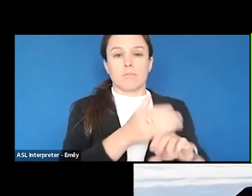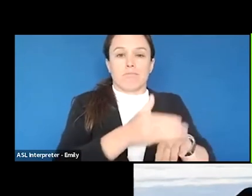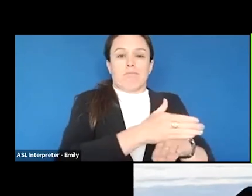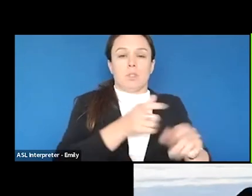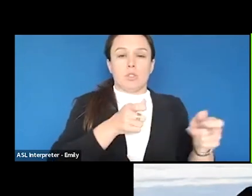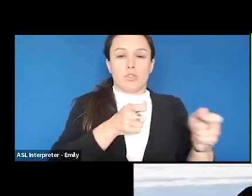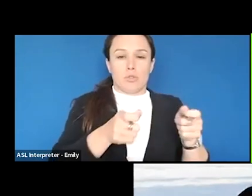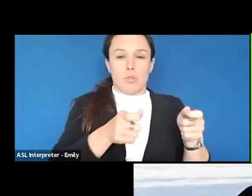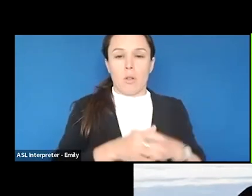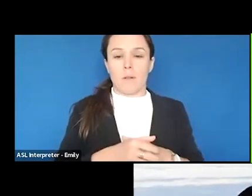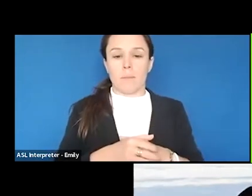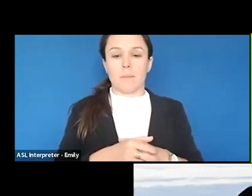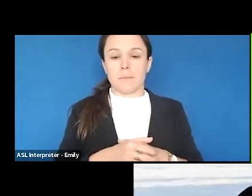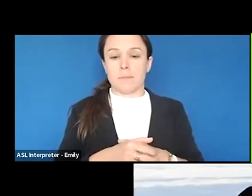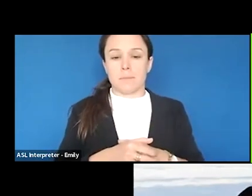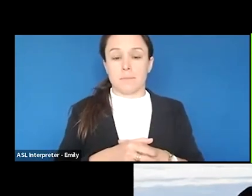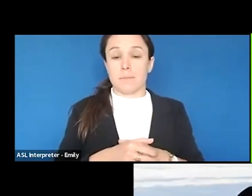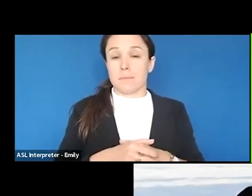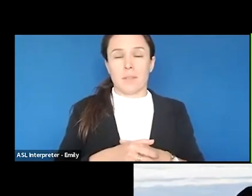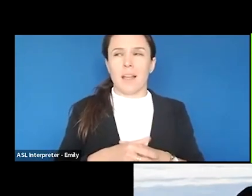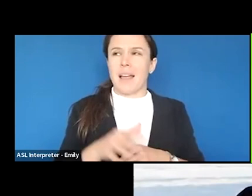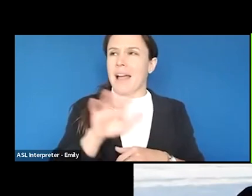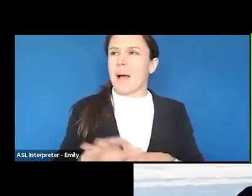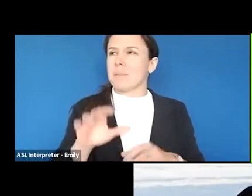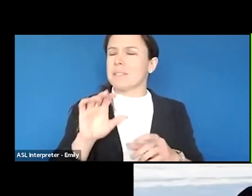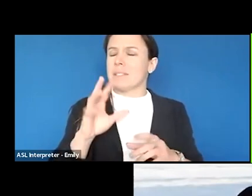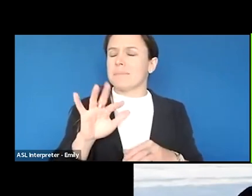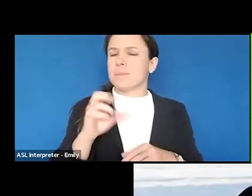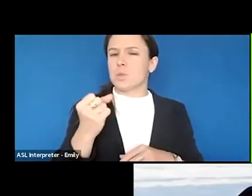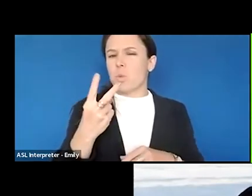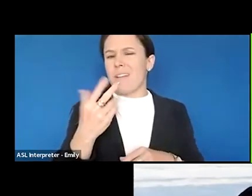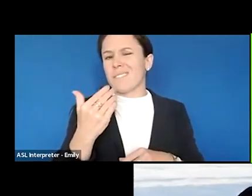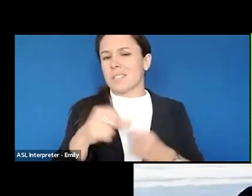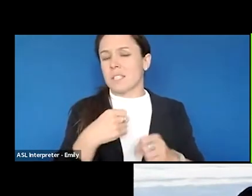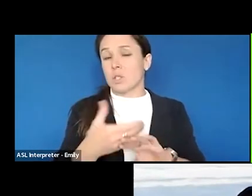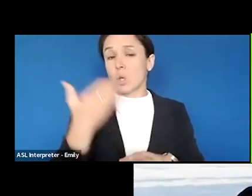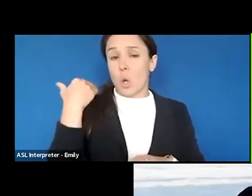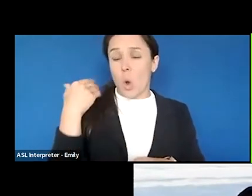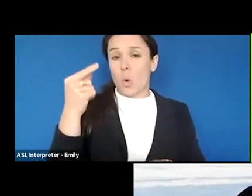Vint may tell the story better but 12 or 15 years ago Google was challenged with its search engine